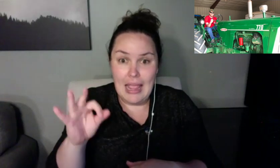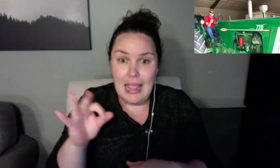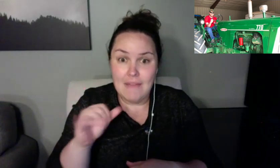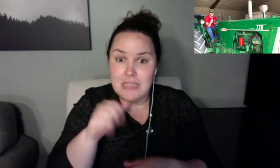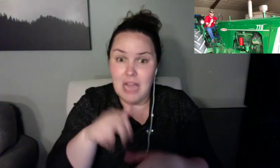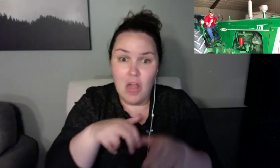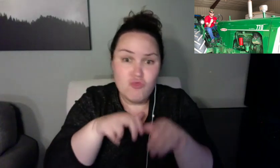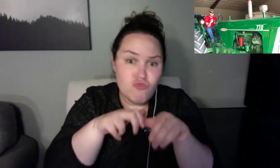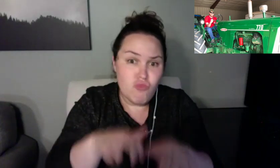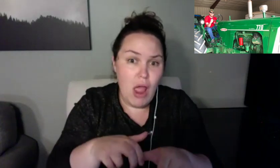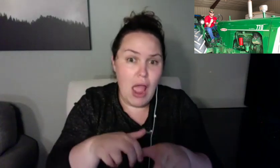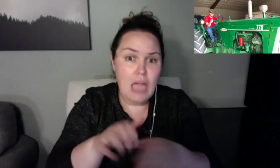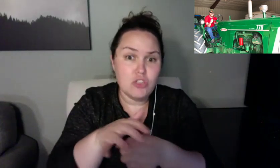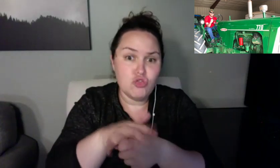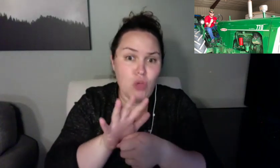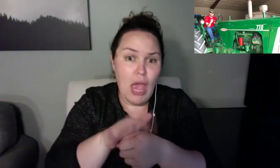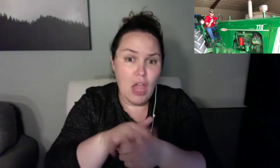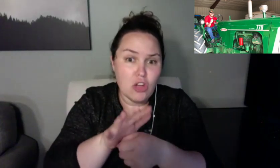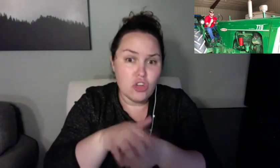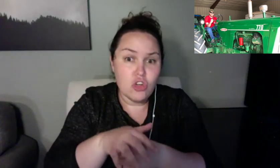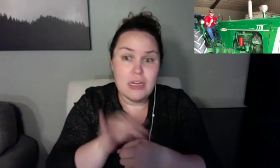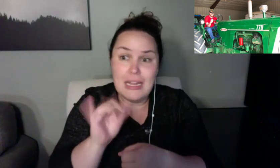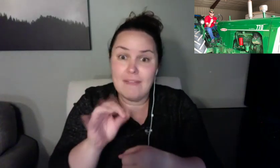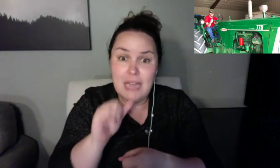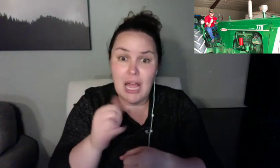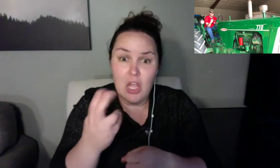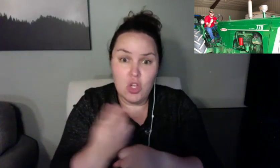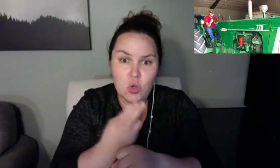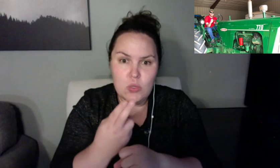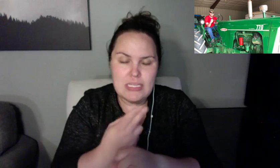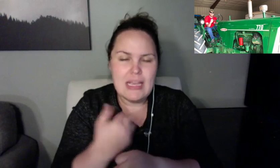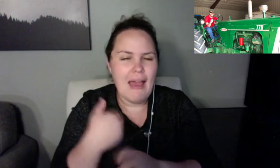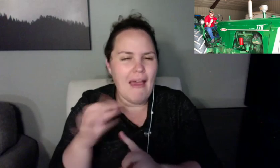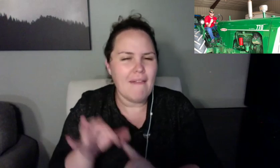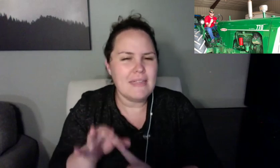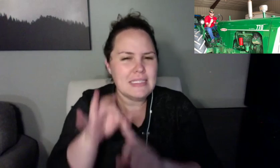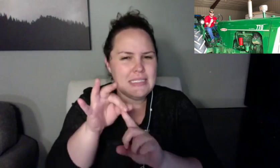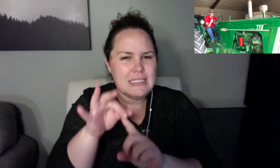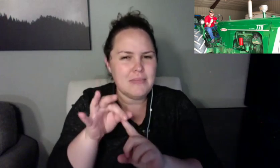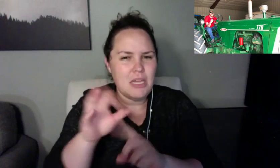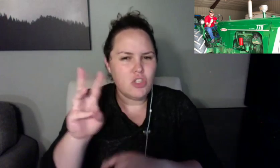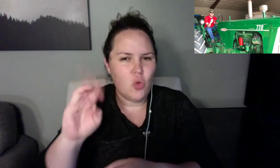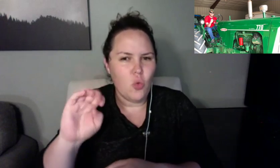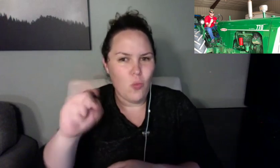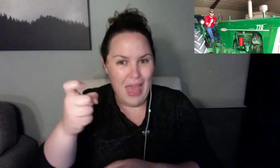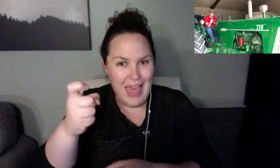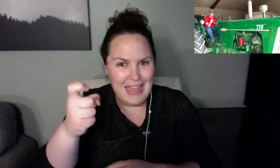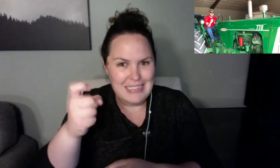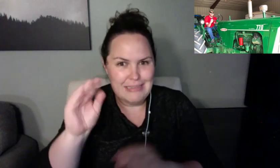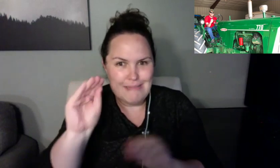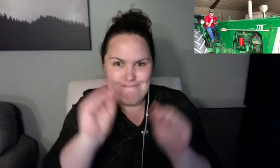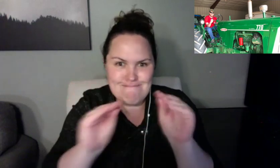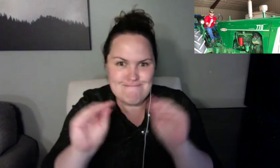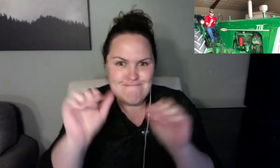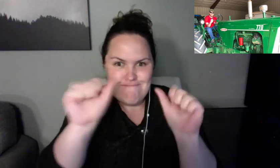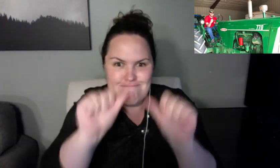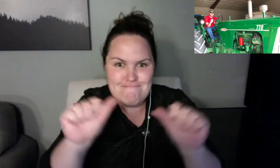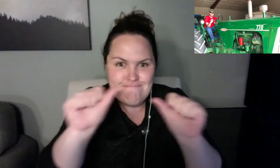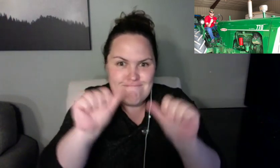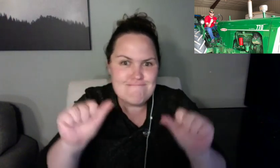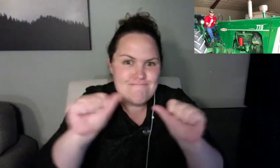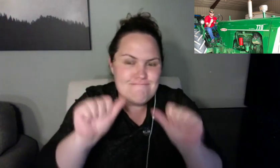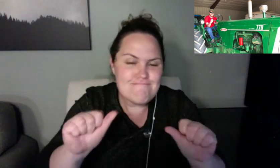really using my tractor, I go out and I've got a special kind of wax that I put on the tractor, you know.